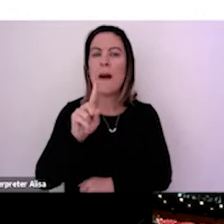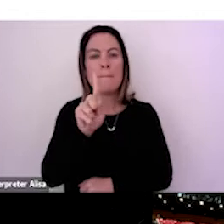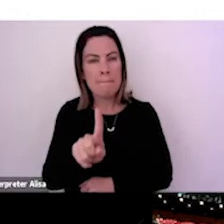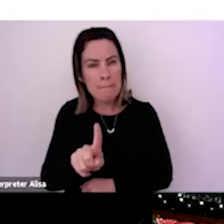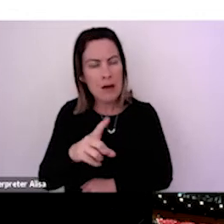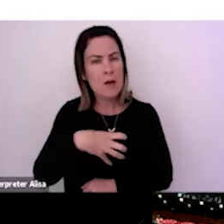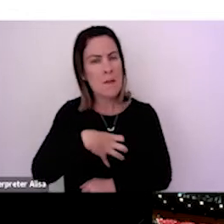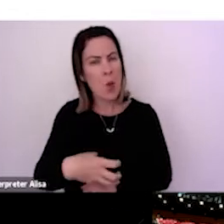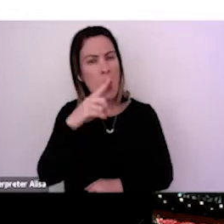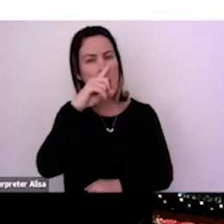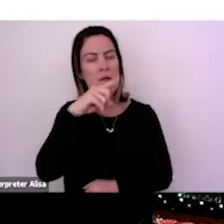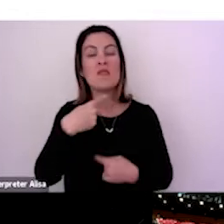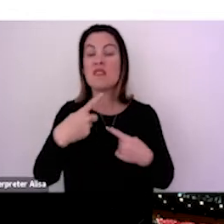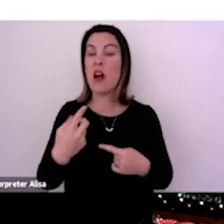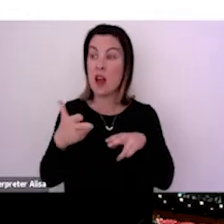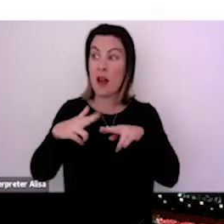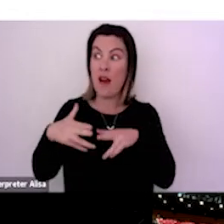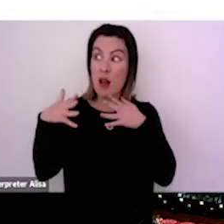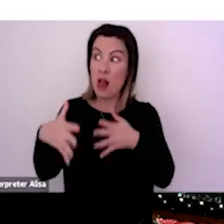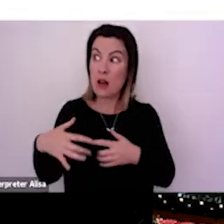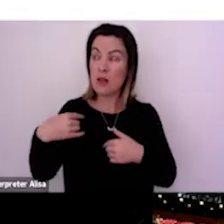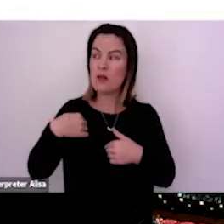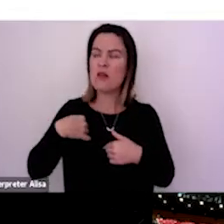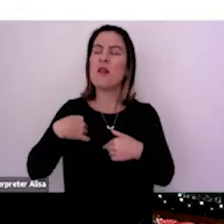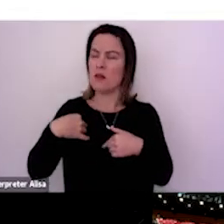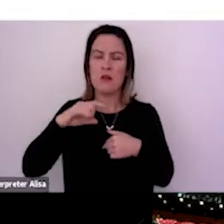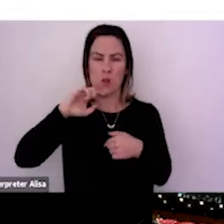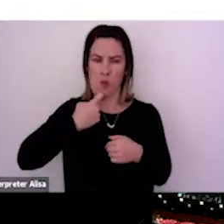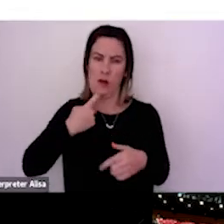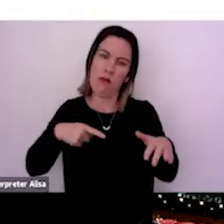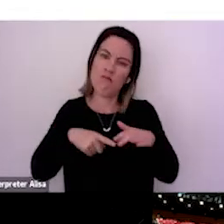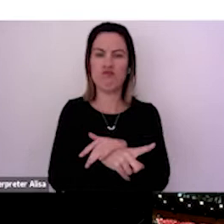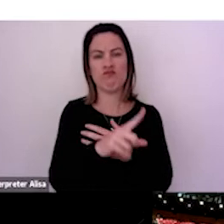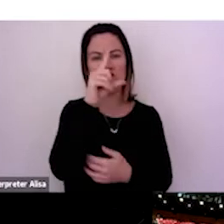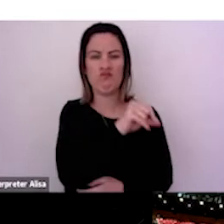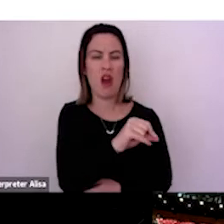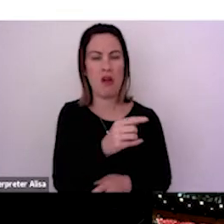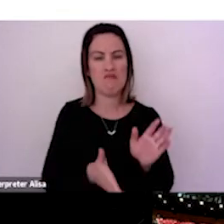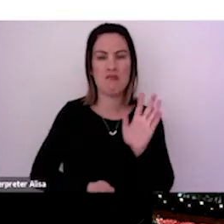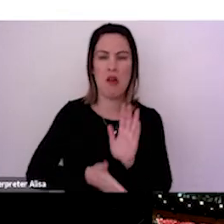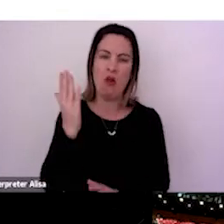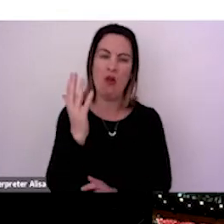permitted to do, as opposed to kind of their personal stance in terms of what they see to be the risks.